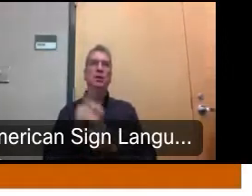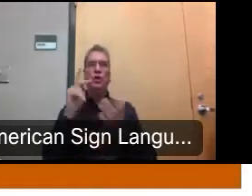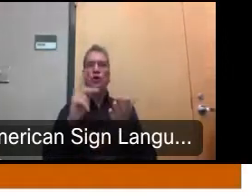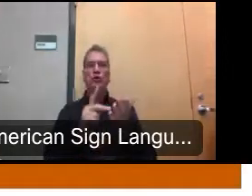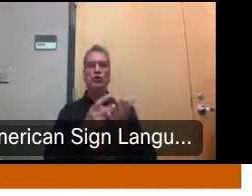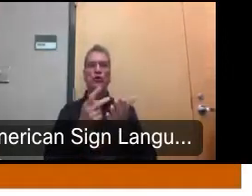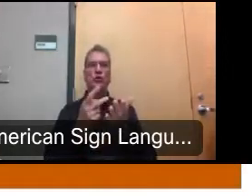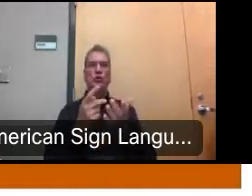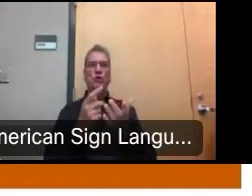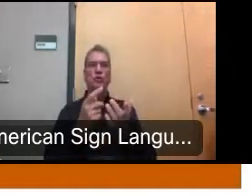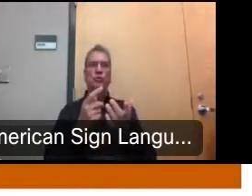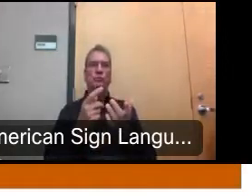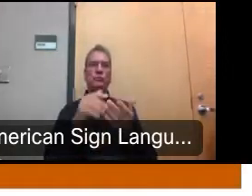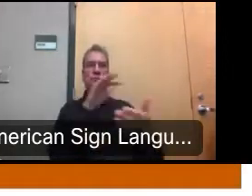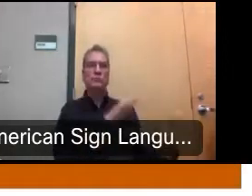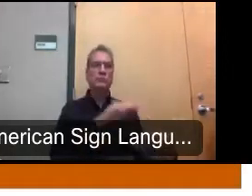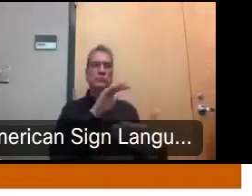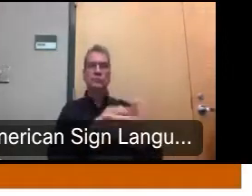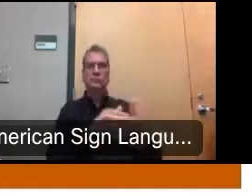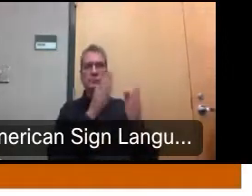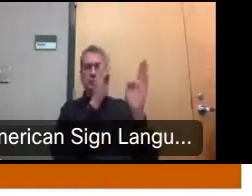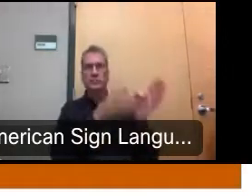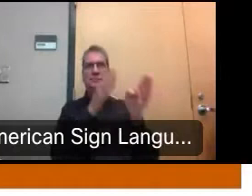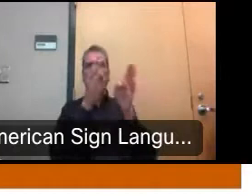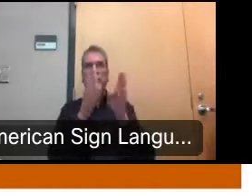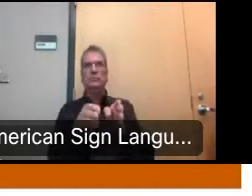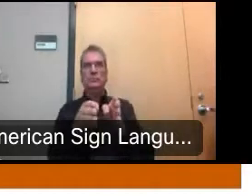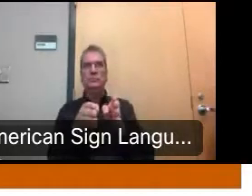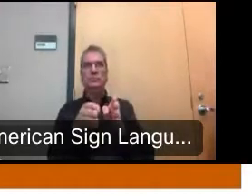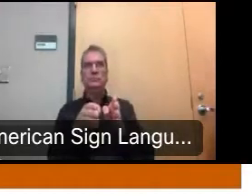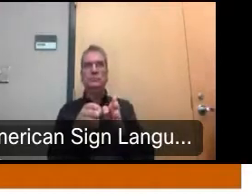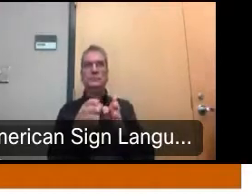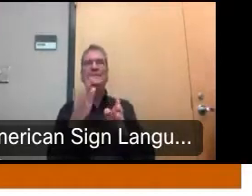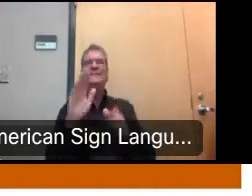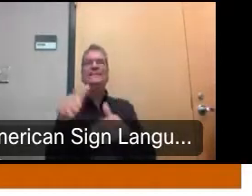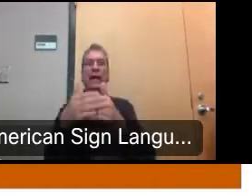There's 2 sided thing says that stays. This was our next attempt to do something